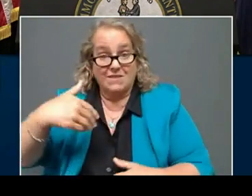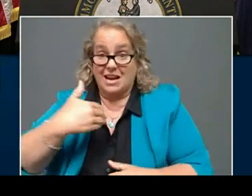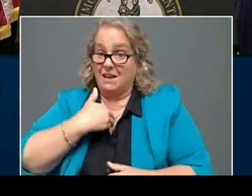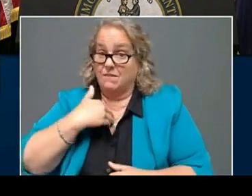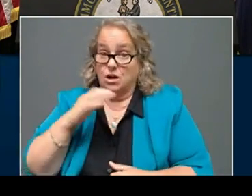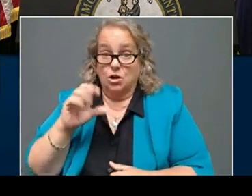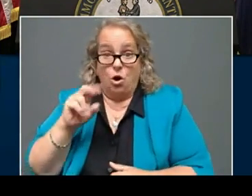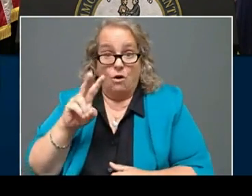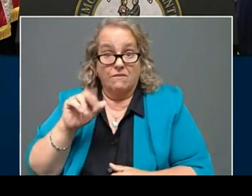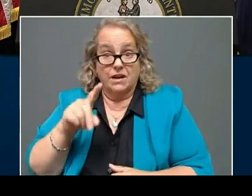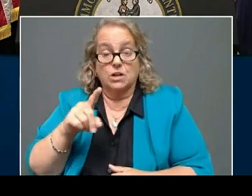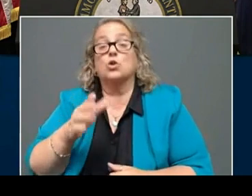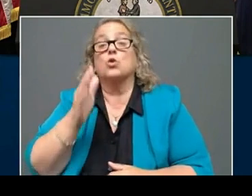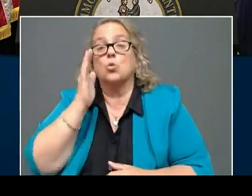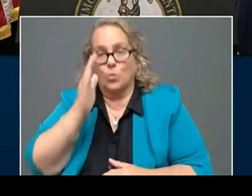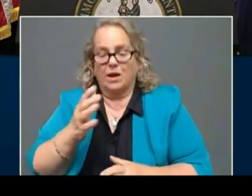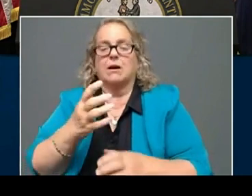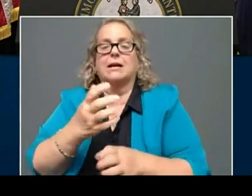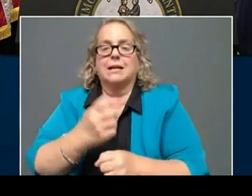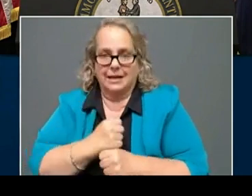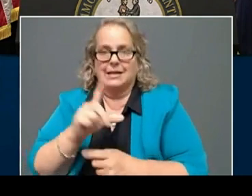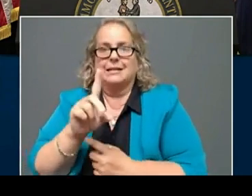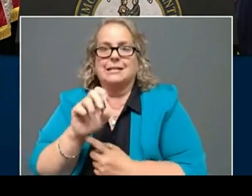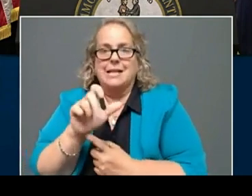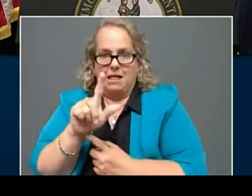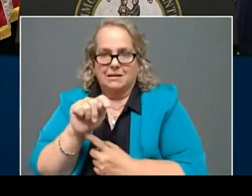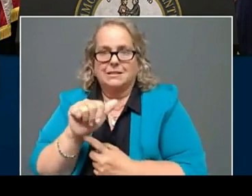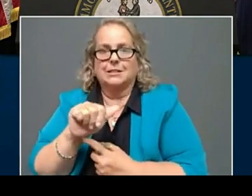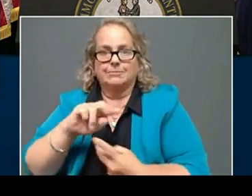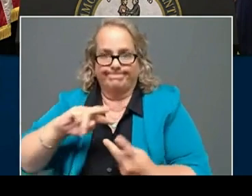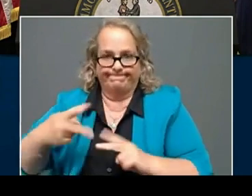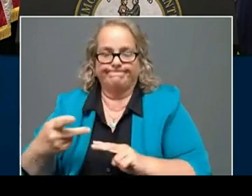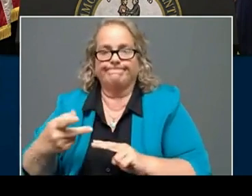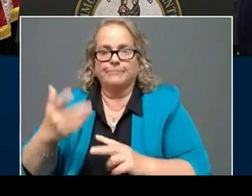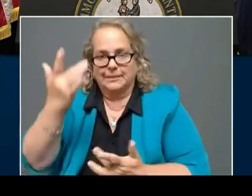get the delta variant. And this shows you how much of the state. If we take a